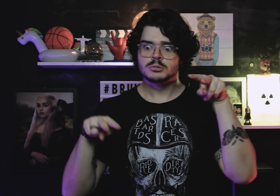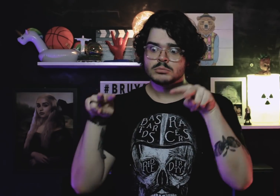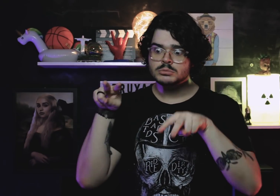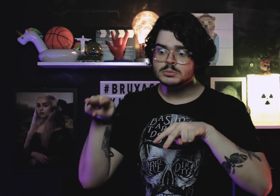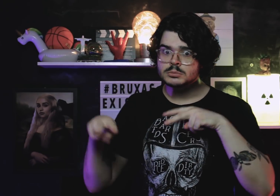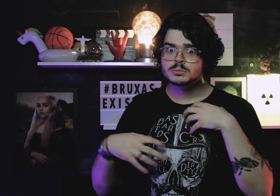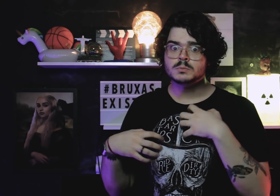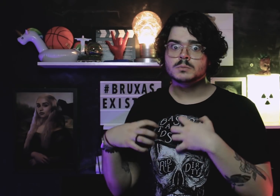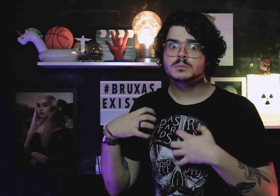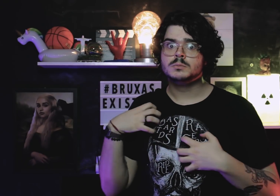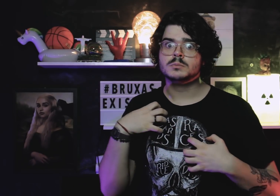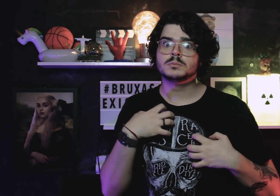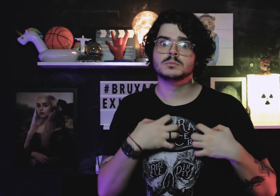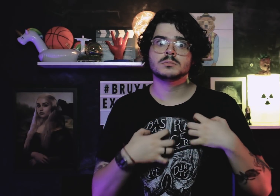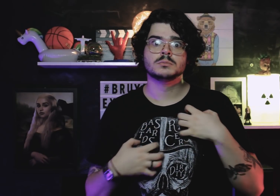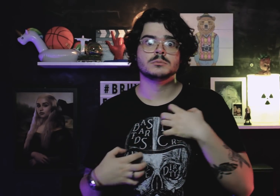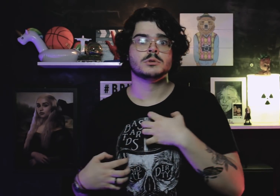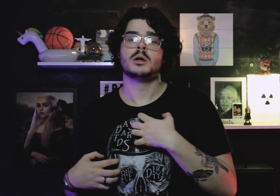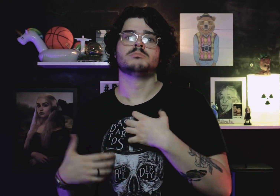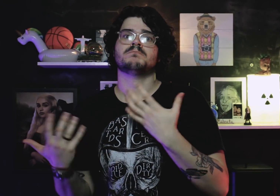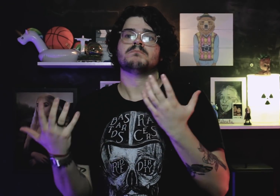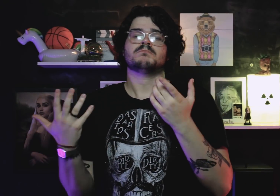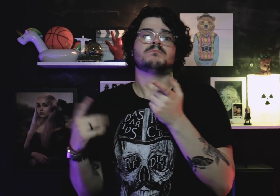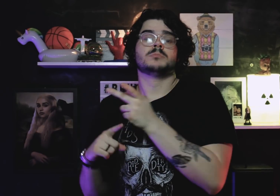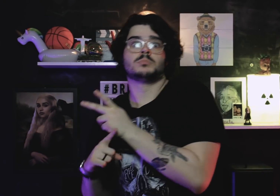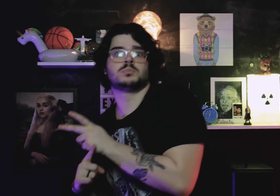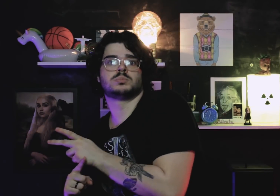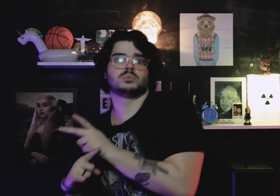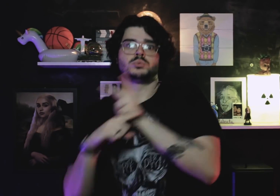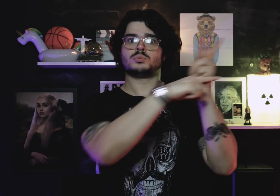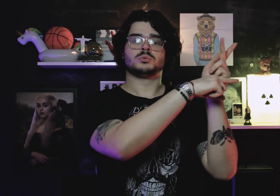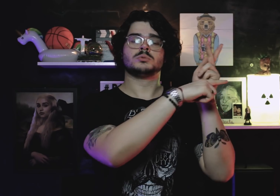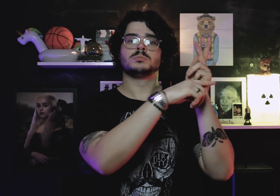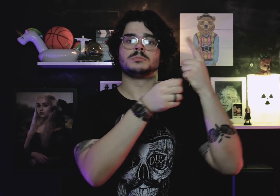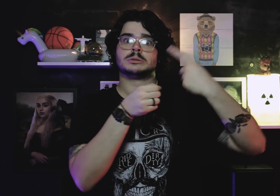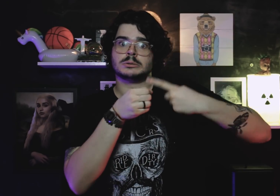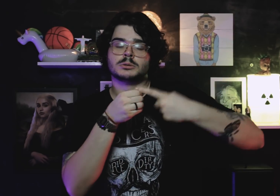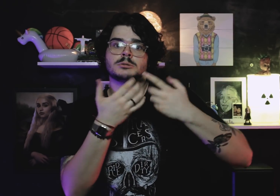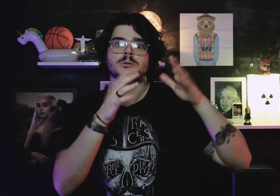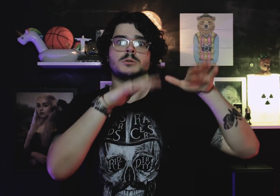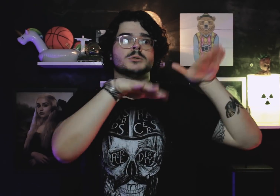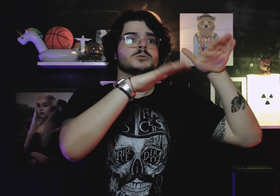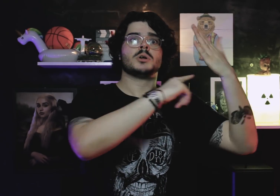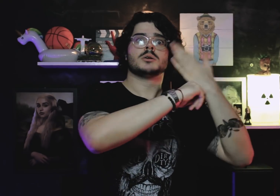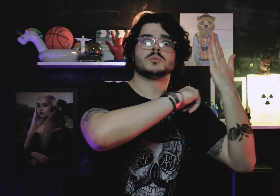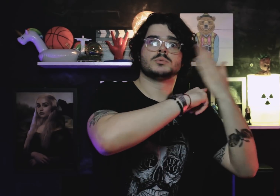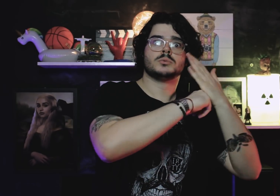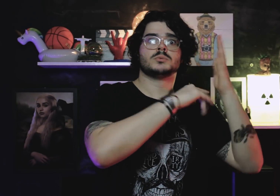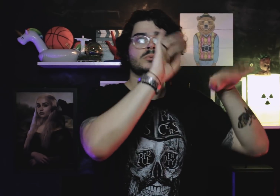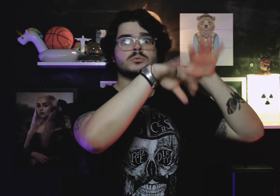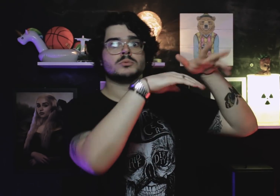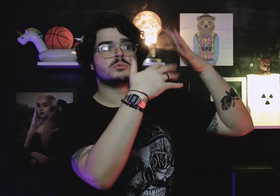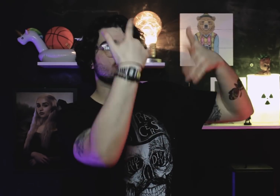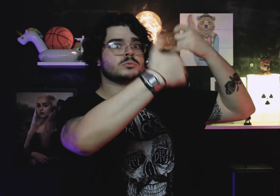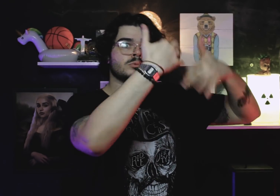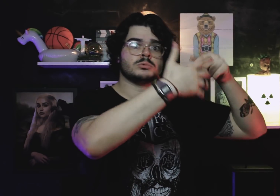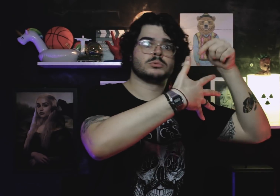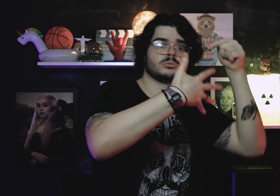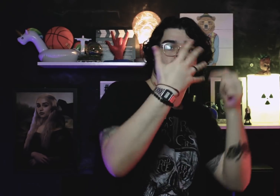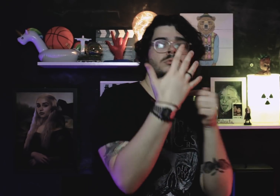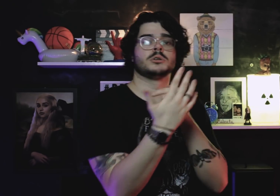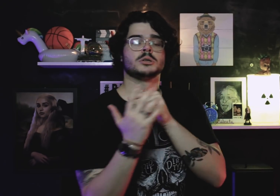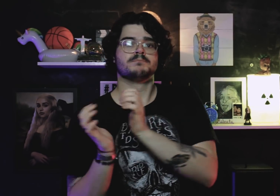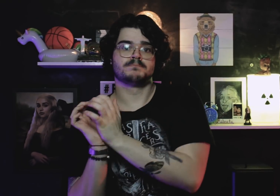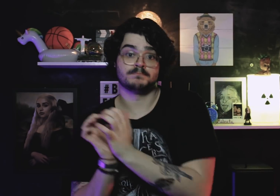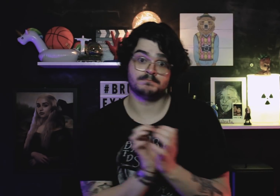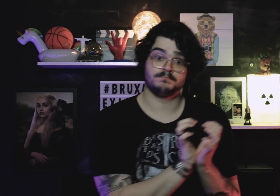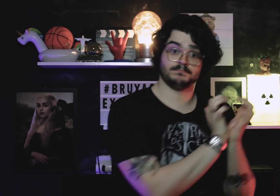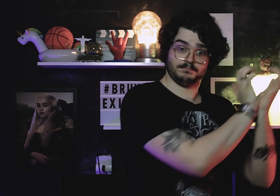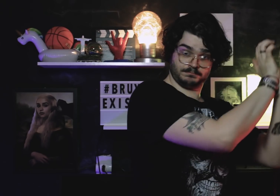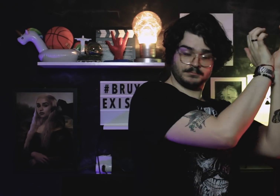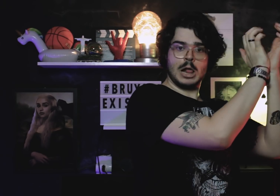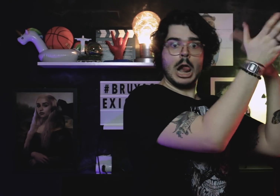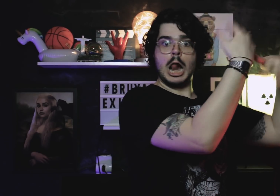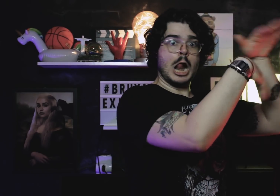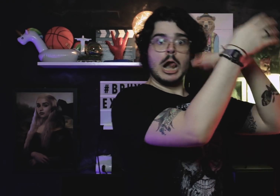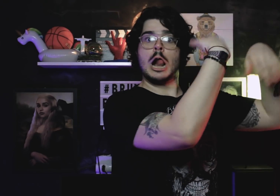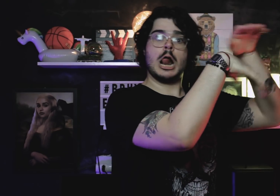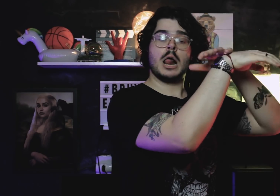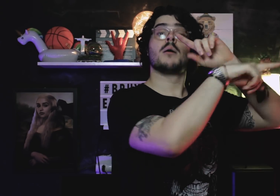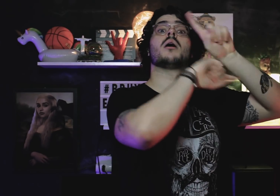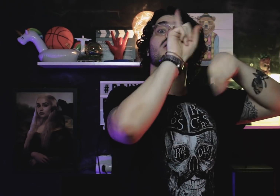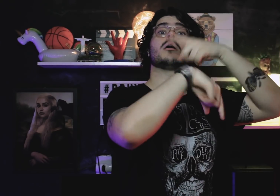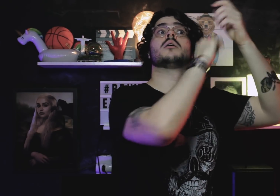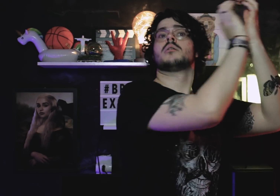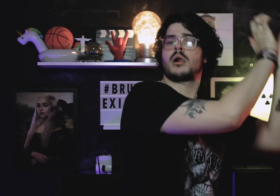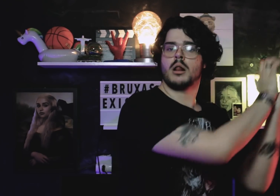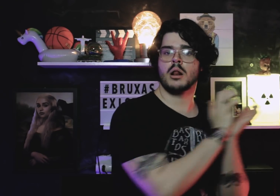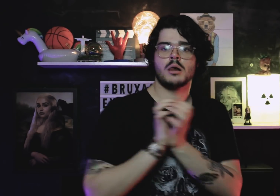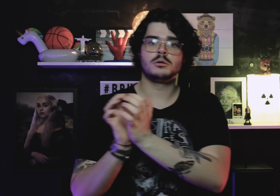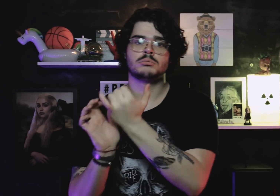So this second group went to get help in the city, and when they returned to the forest,